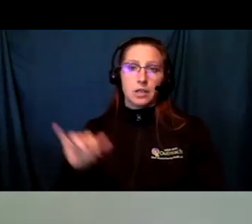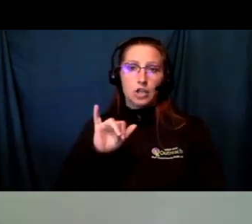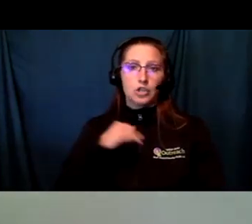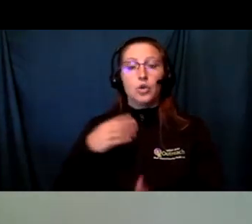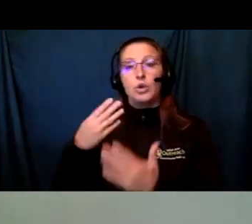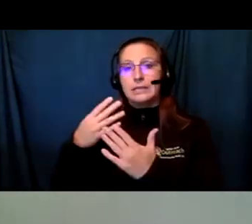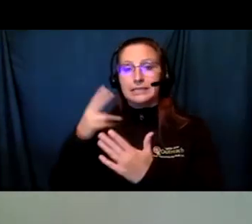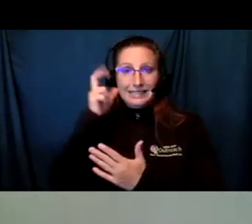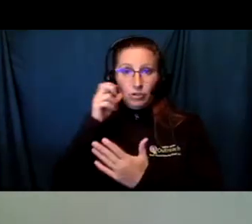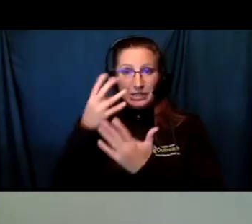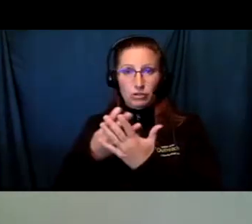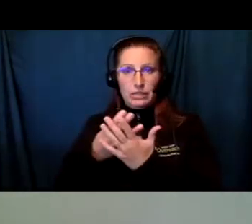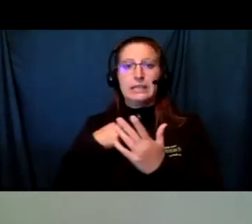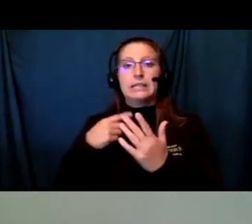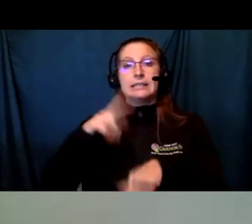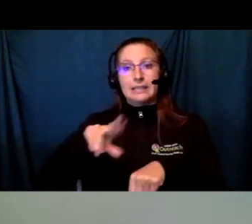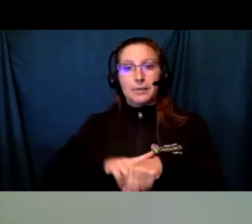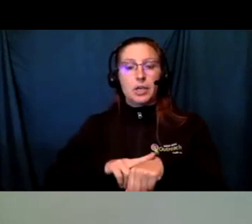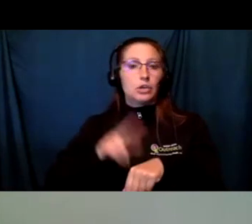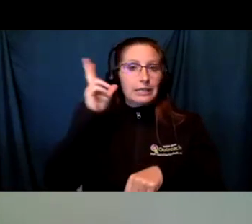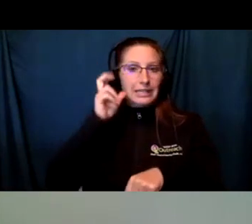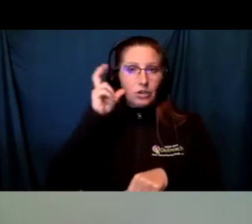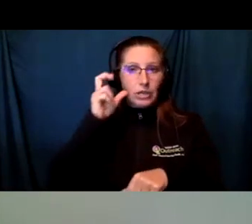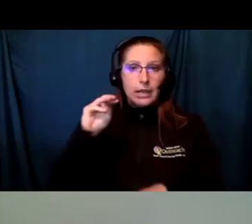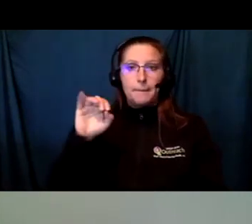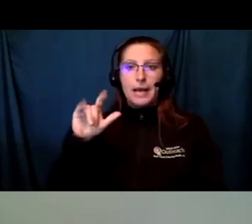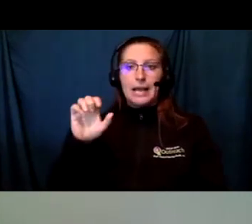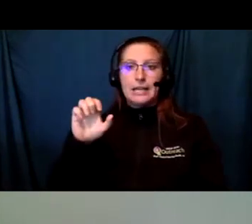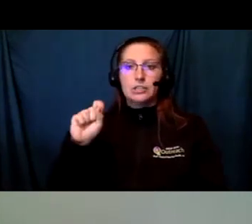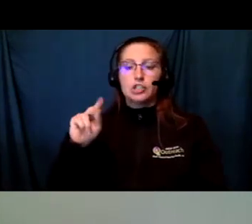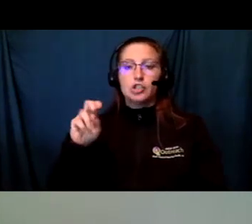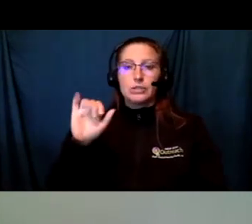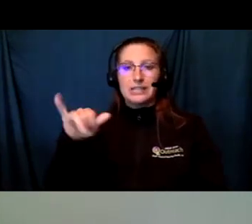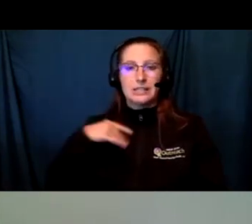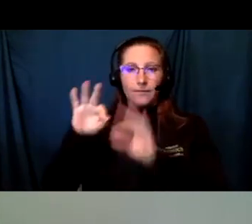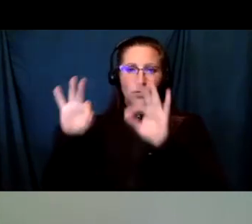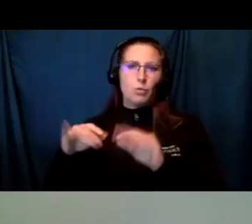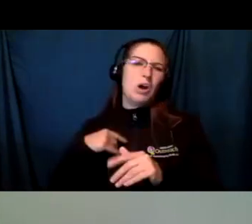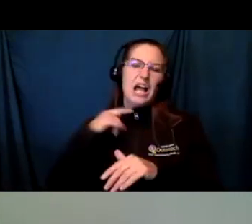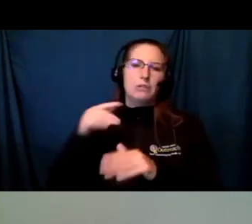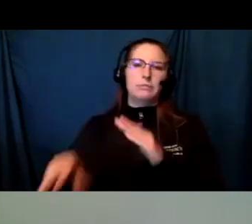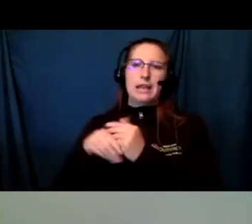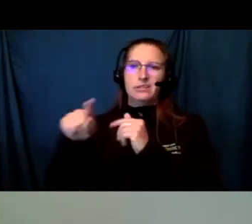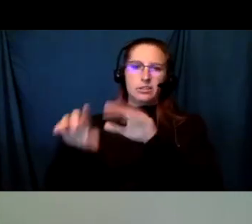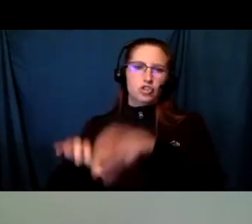typical hearing developmental milestones is form number..well I can put it in the chat. Elizabeth: Can you type that?